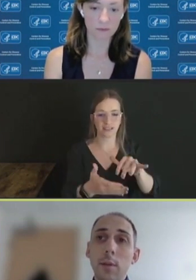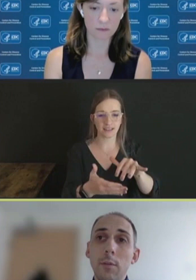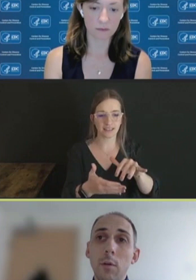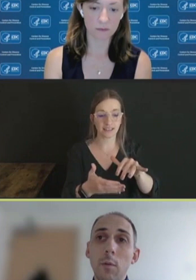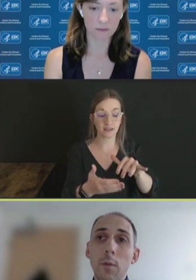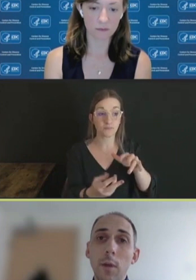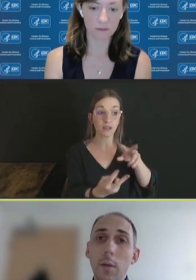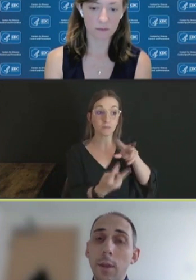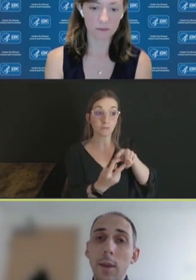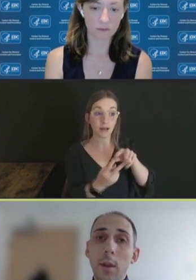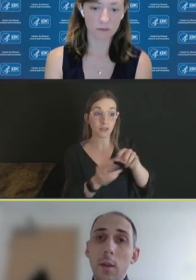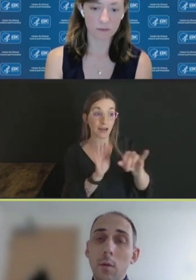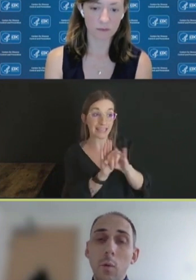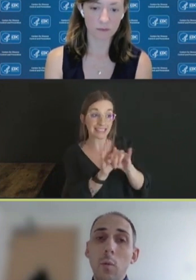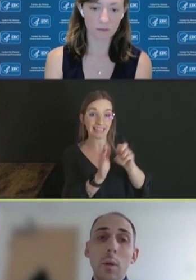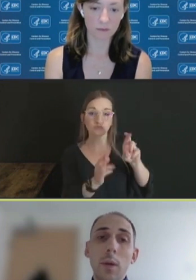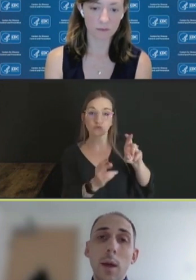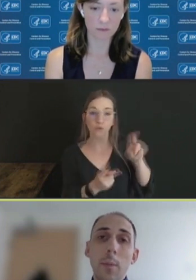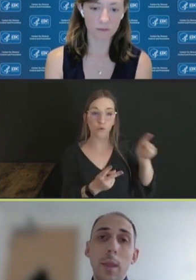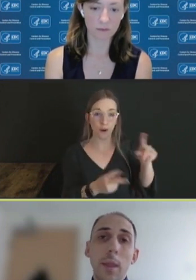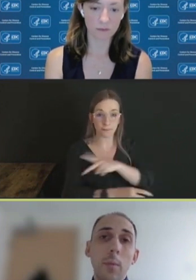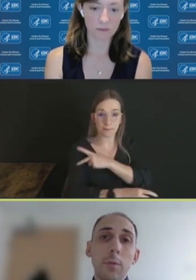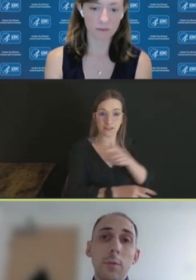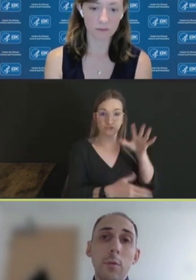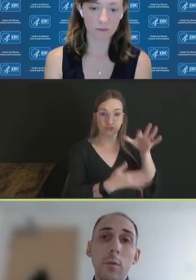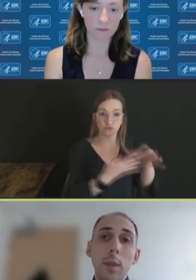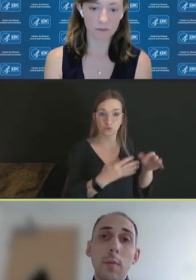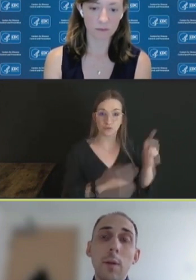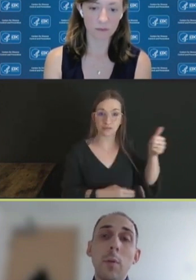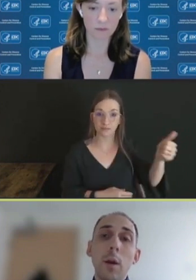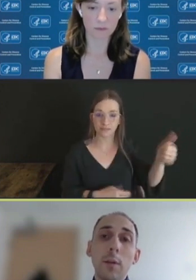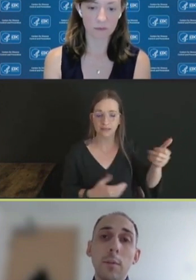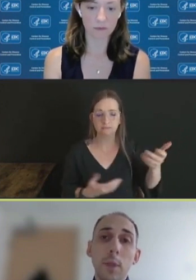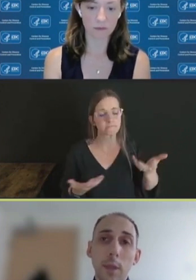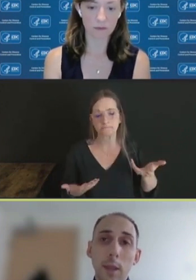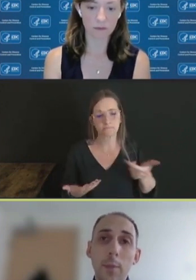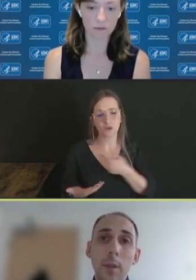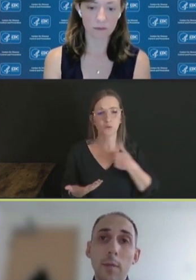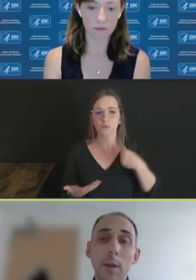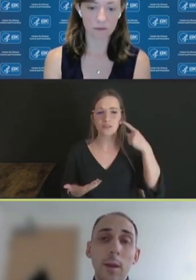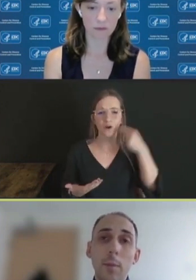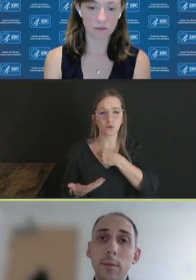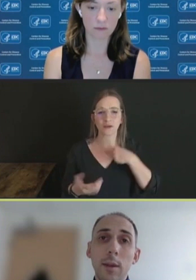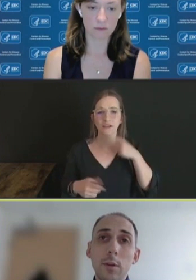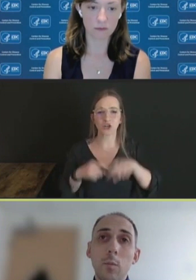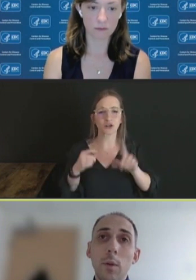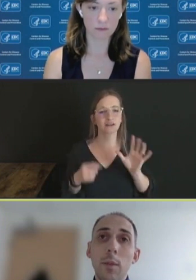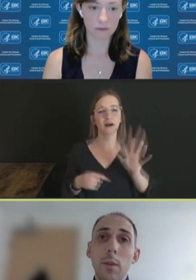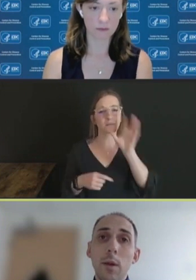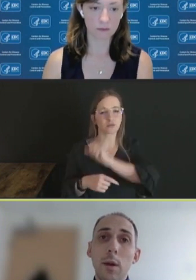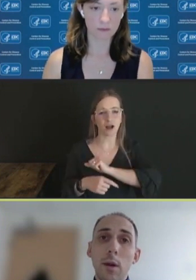And so we felt that we would not be able to even approximately emulate randomization with